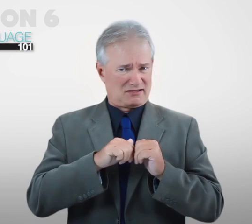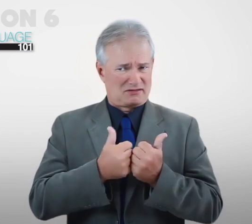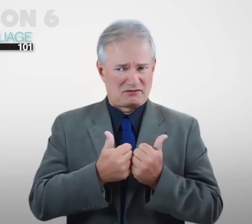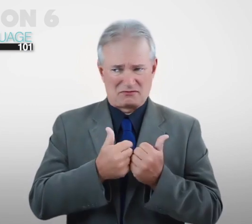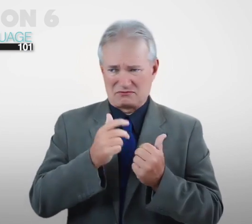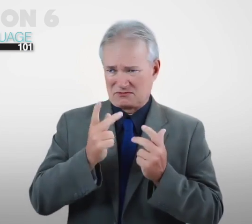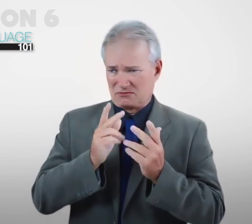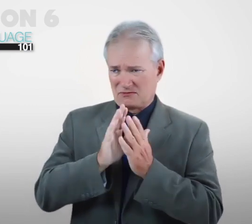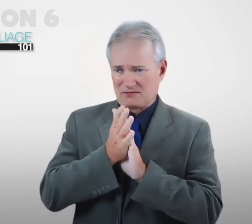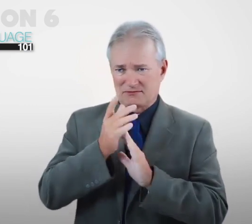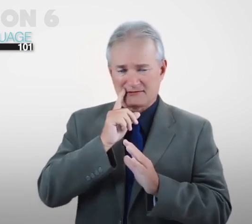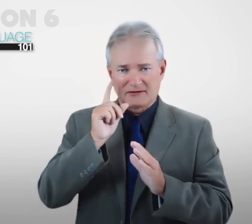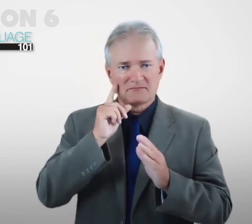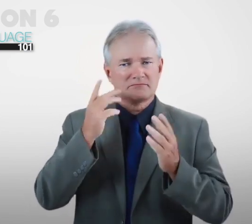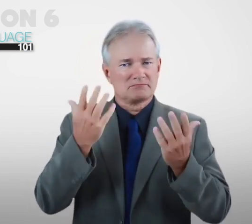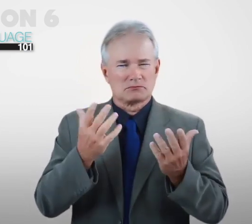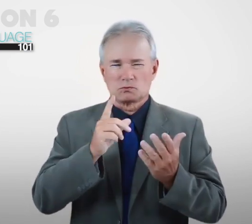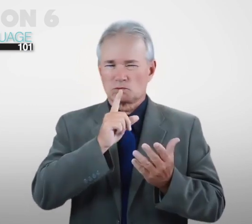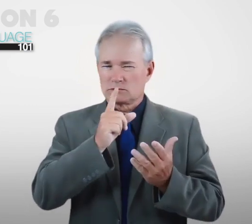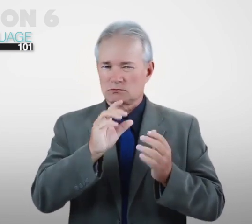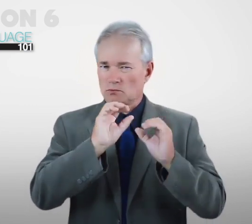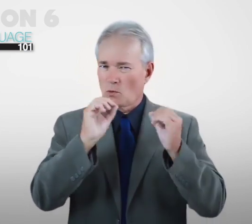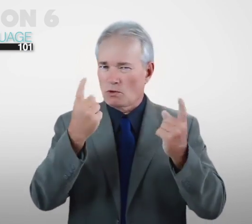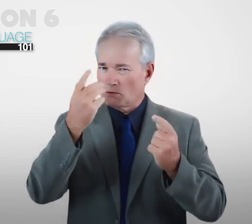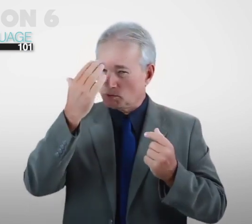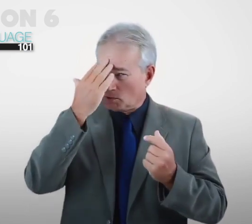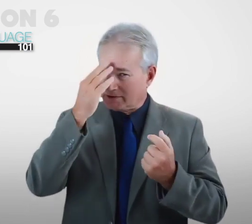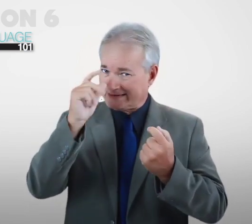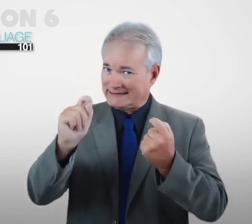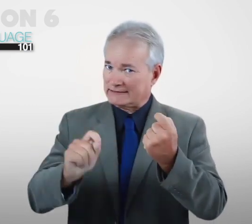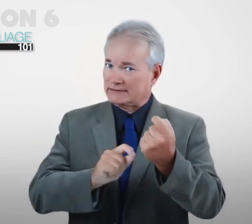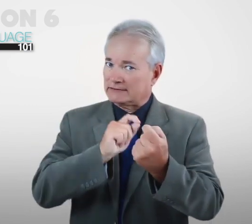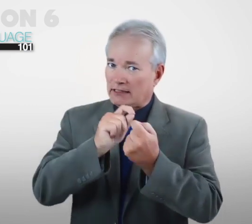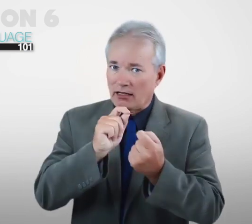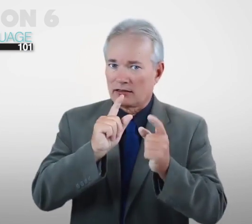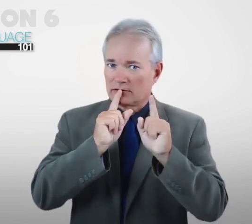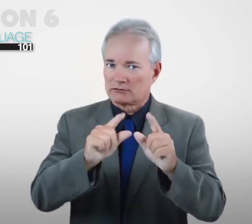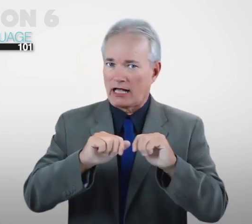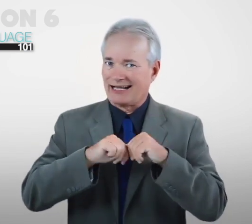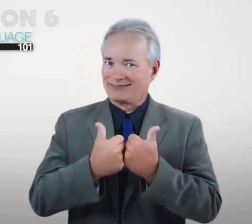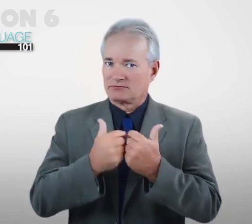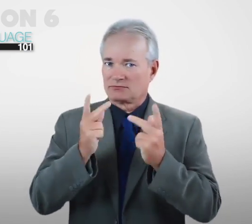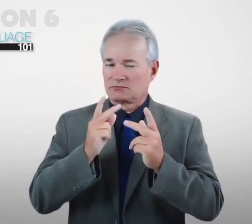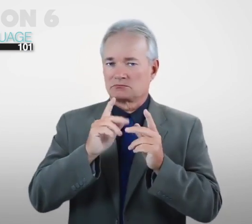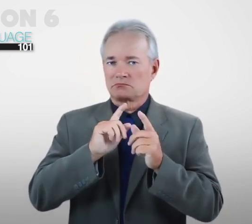So if you're wondering, how do people become deaf? Really, there is no exact answer